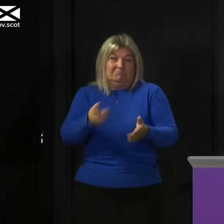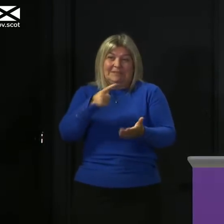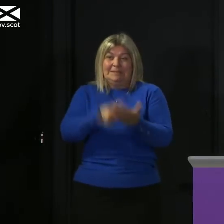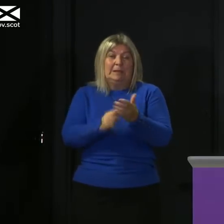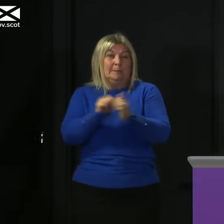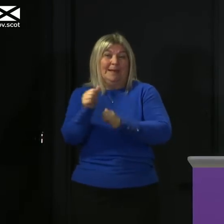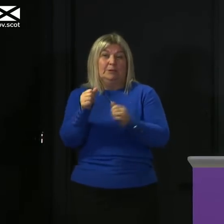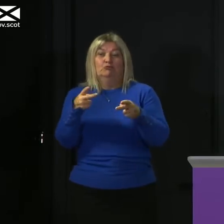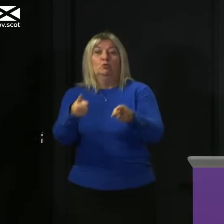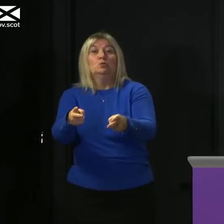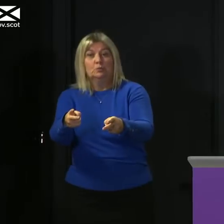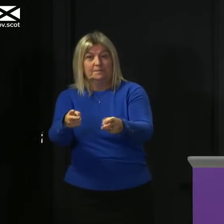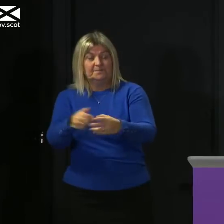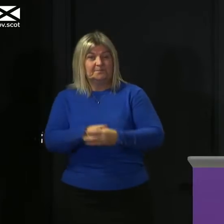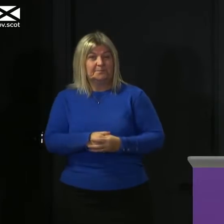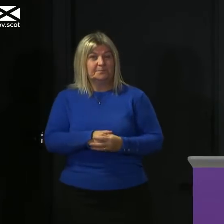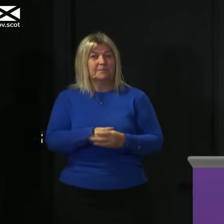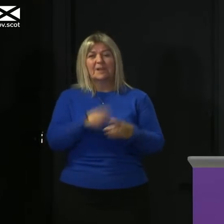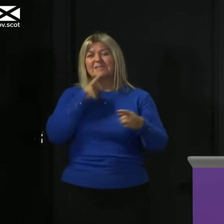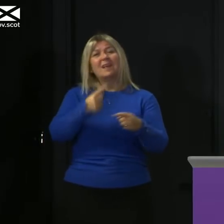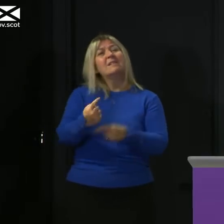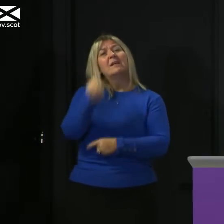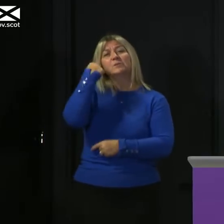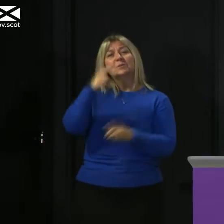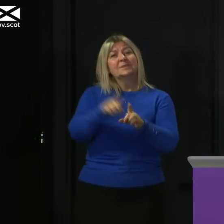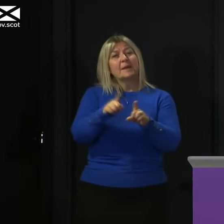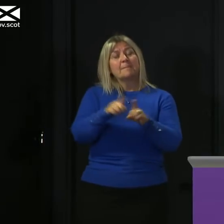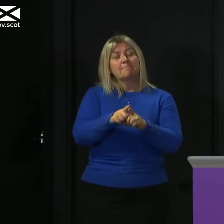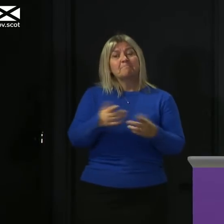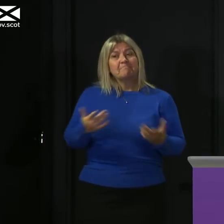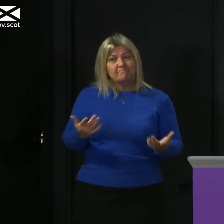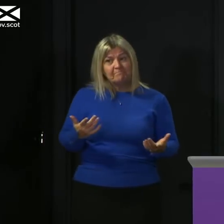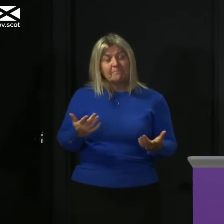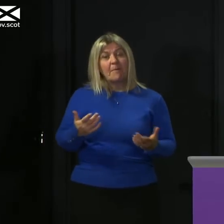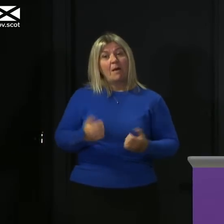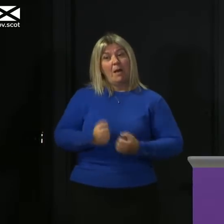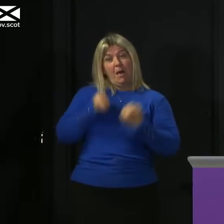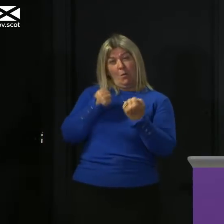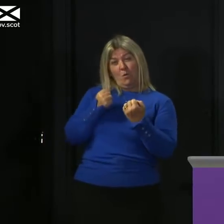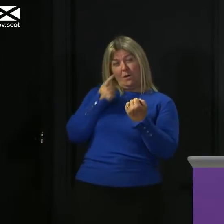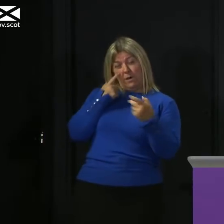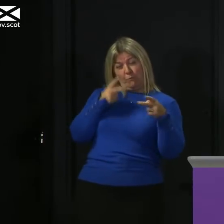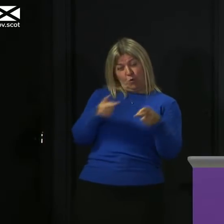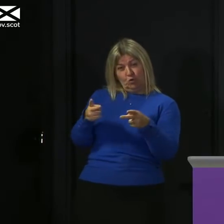and I think we said this last week, we reckon based on our modelling that if we do nothing